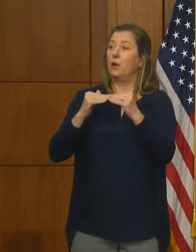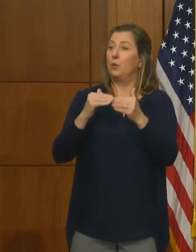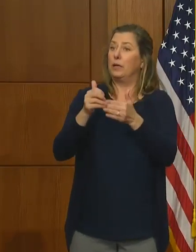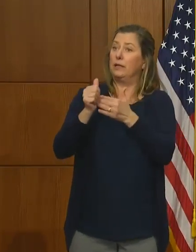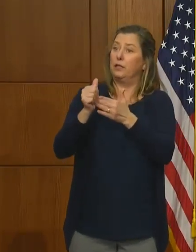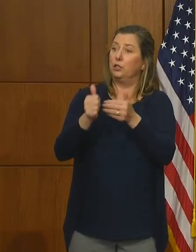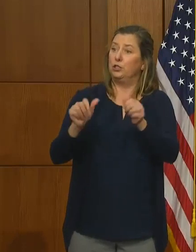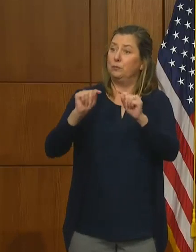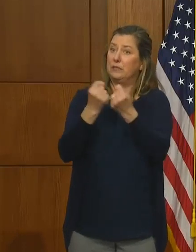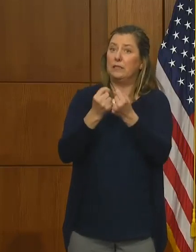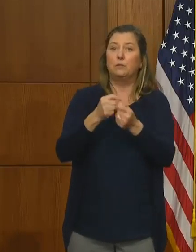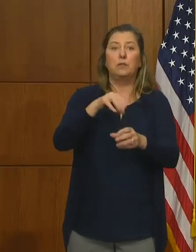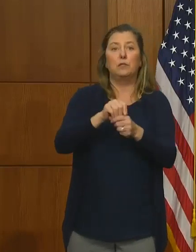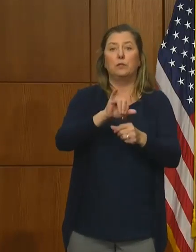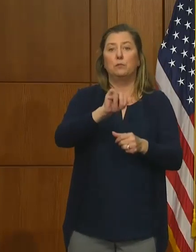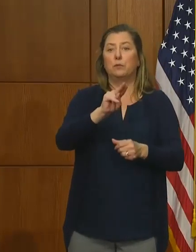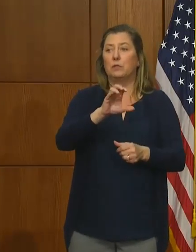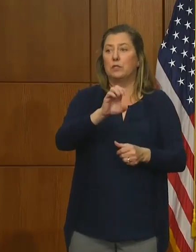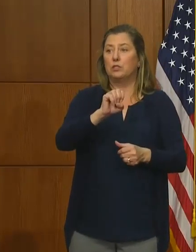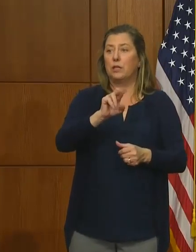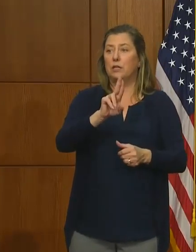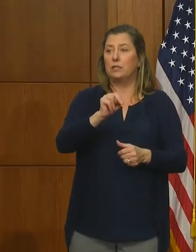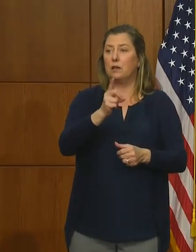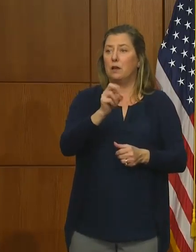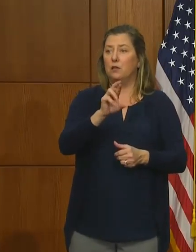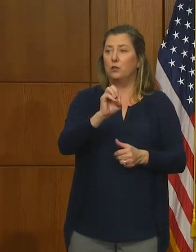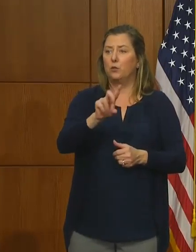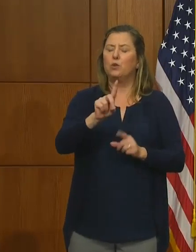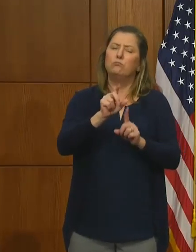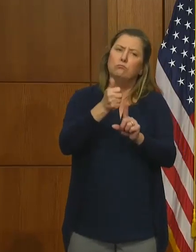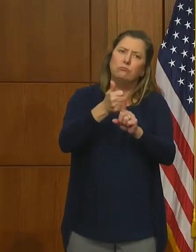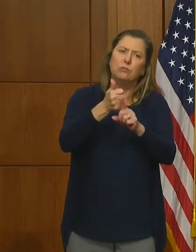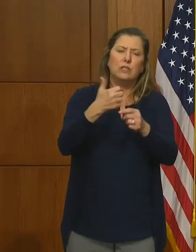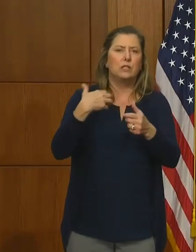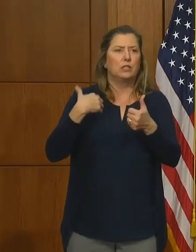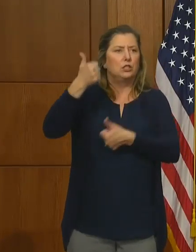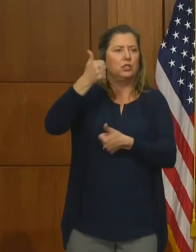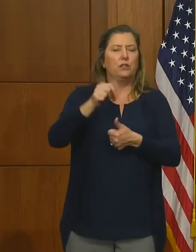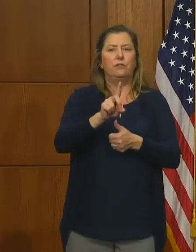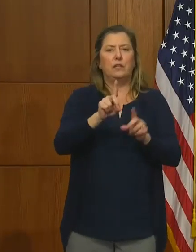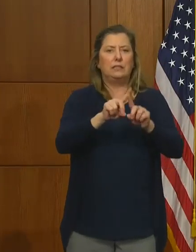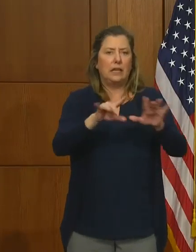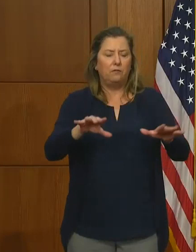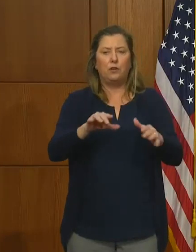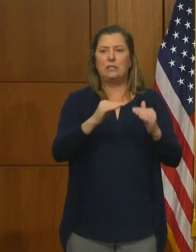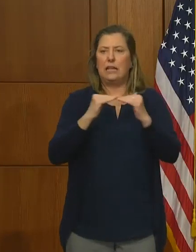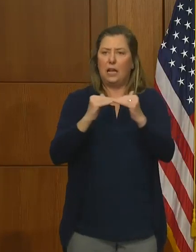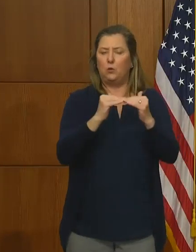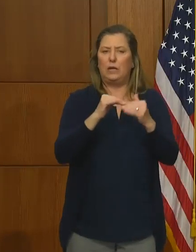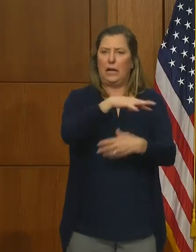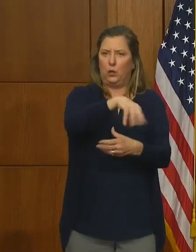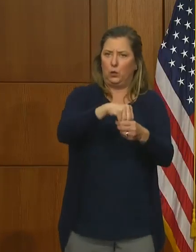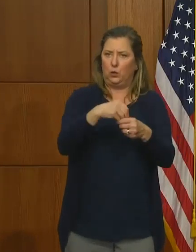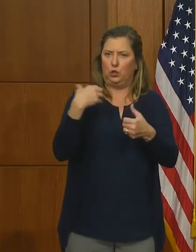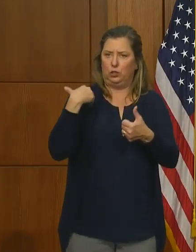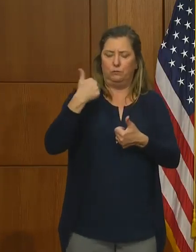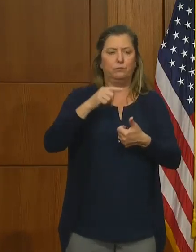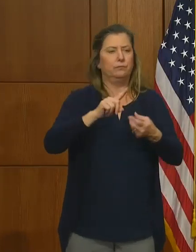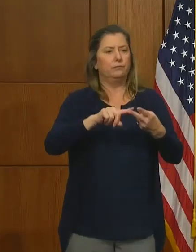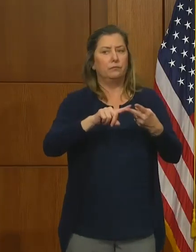GROUP IS SPEARHEADED BY THE HEALTH EQUITY LEADERSHIP TEAM THAT INCLUDES DR JANICE UNDERWOOD. WHO DOES SERVE AS A